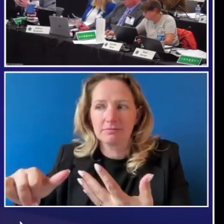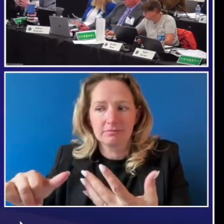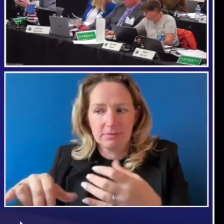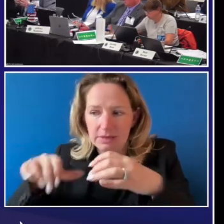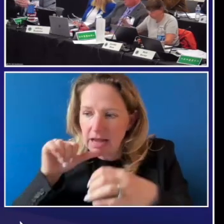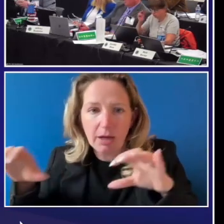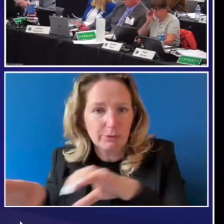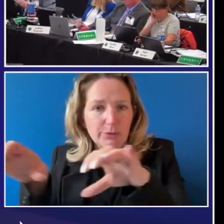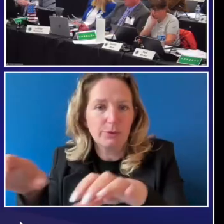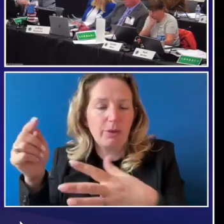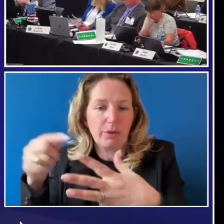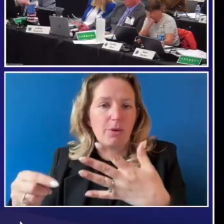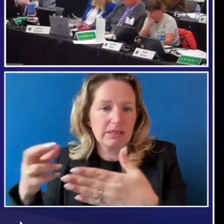department have really put out there today.